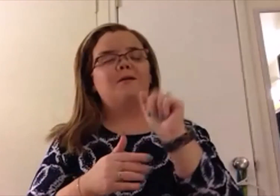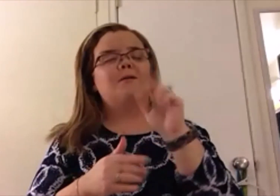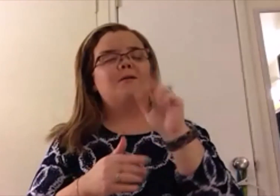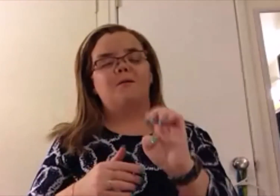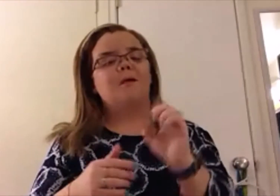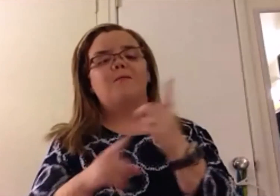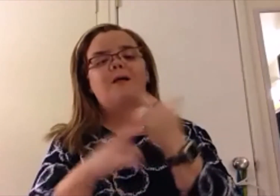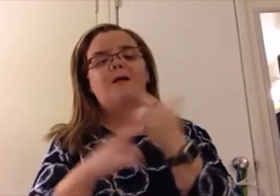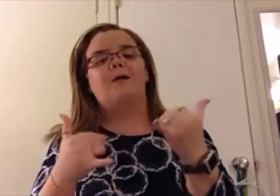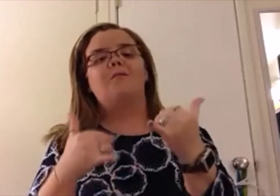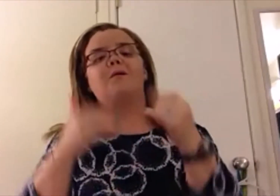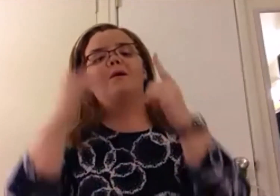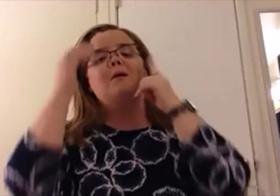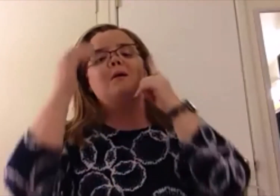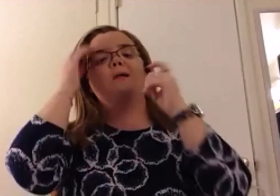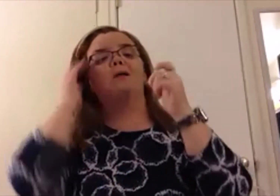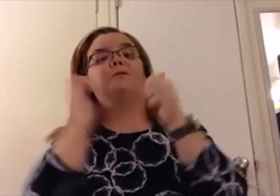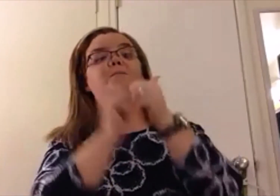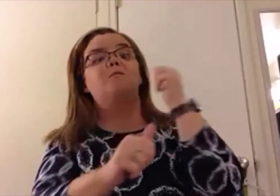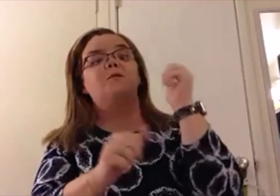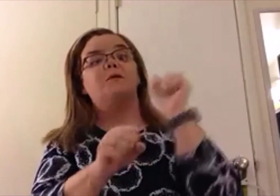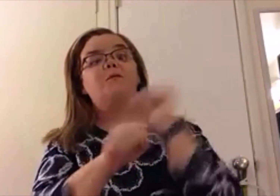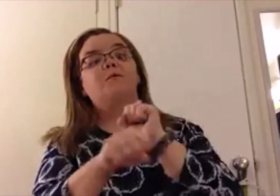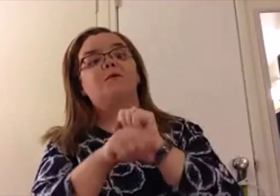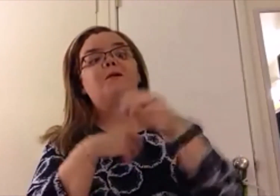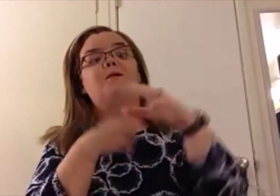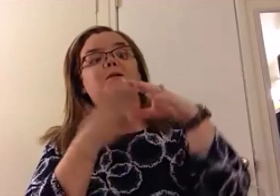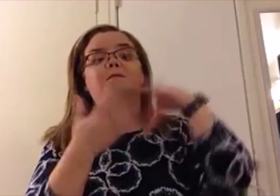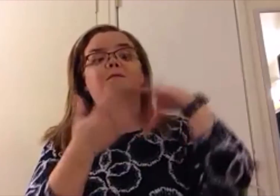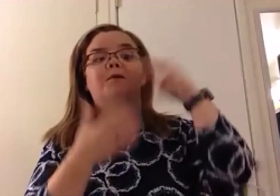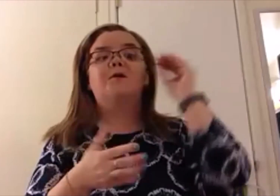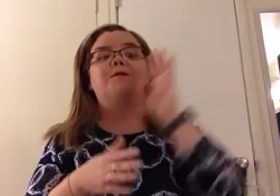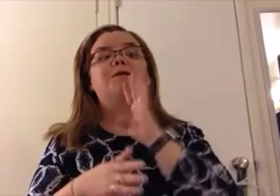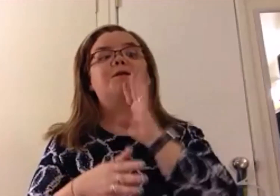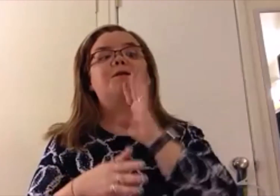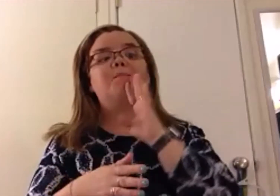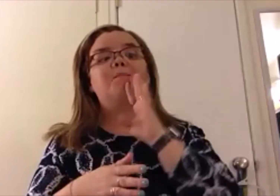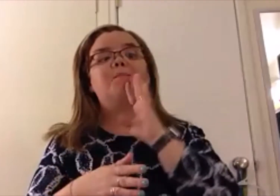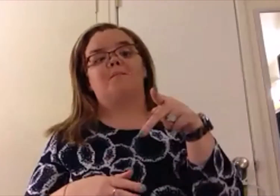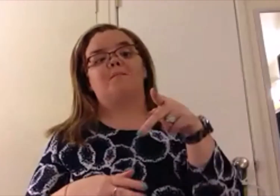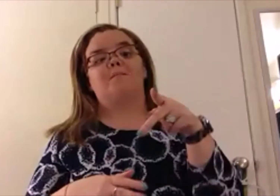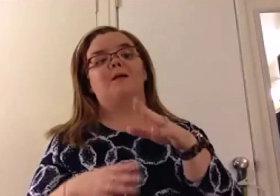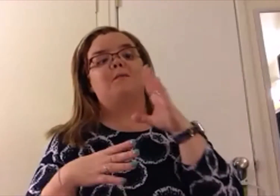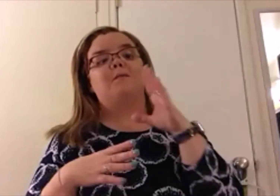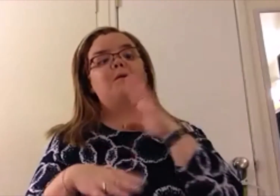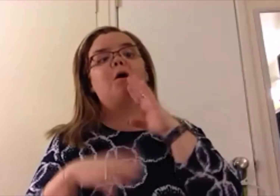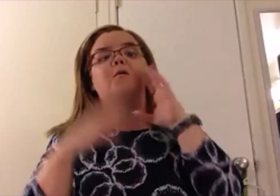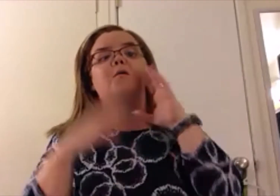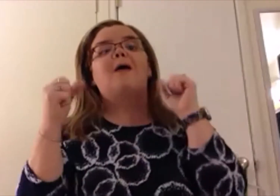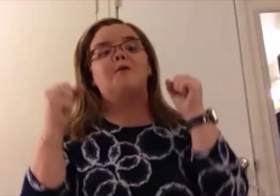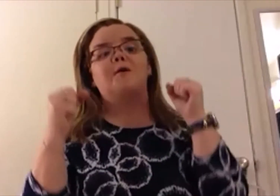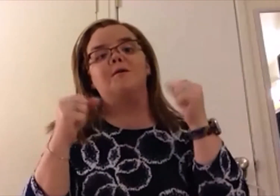really rare right now because most employees have learned to speak up like talk louder